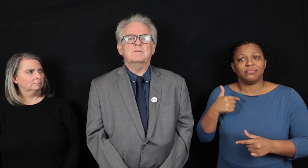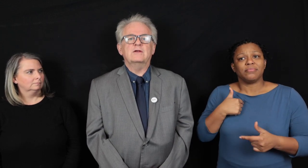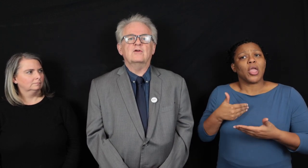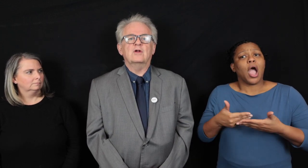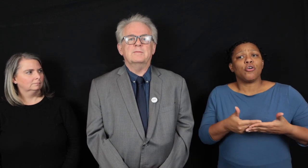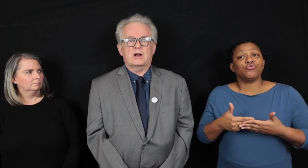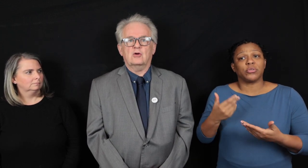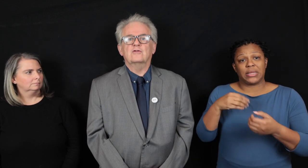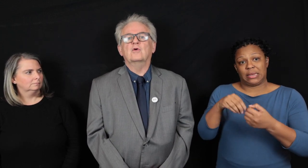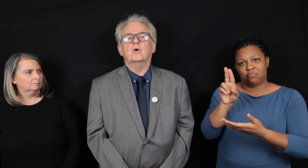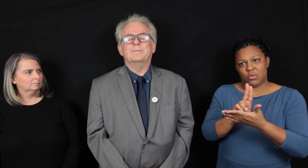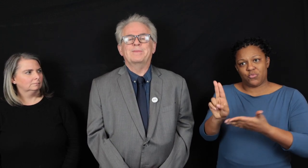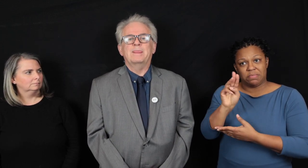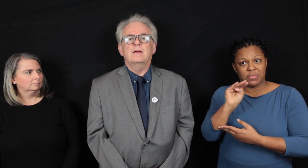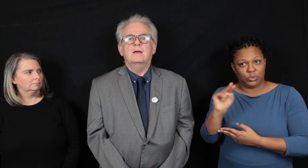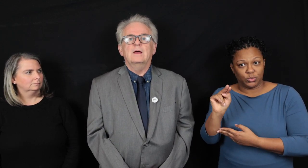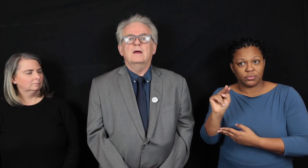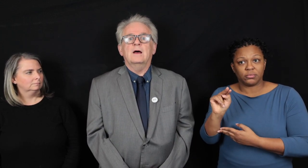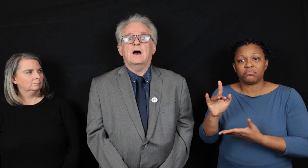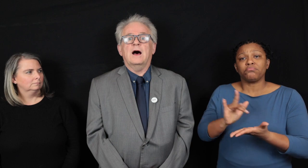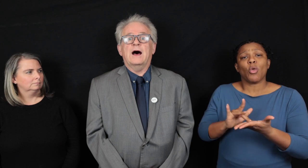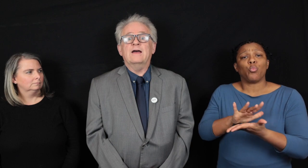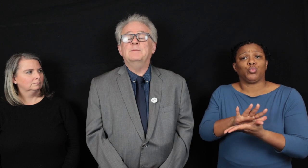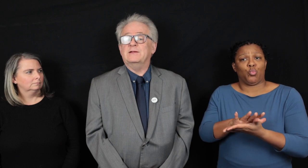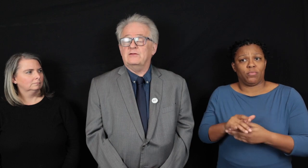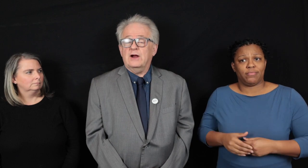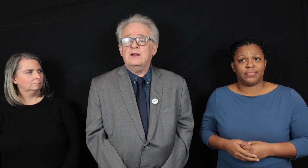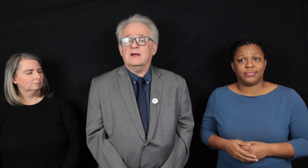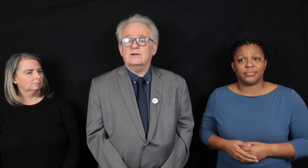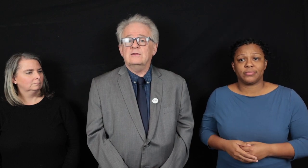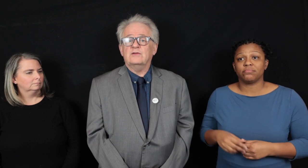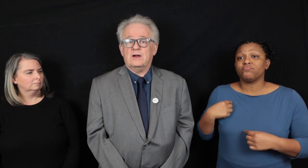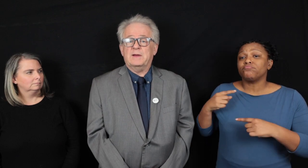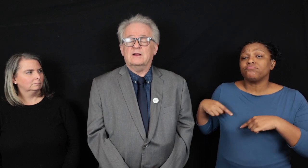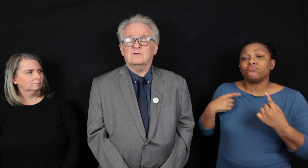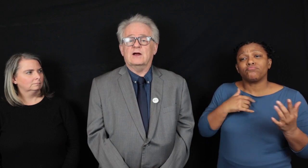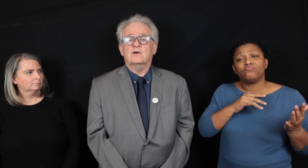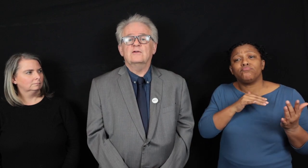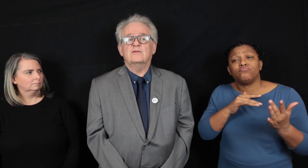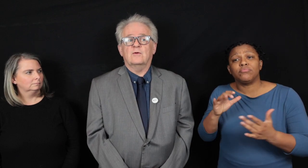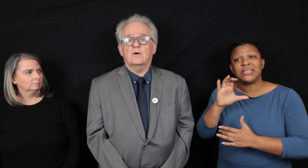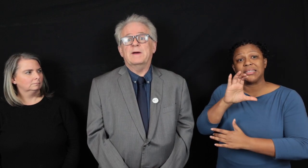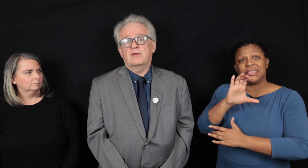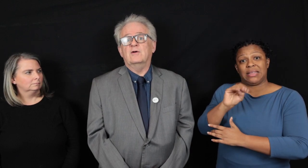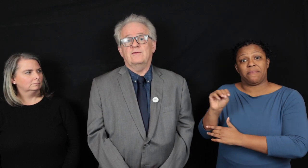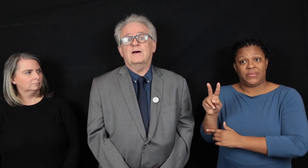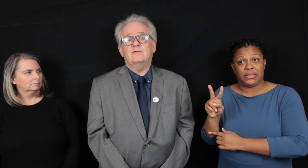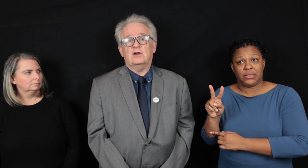of Minnesota Medical School. I’ve been studying cytomegalovirus for about 35